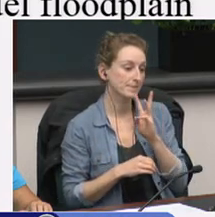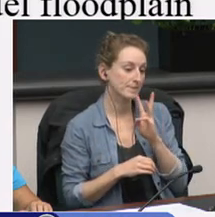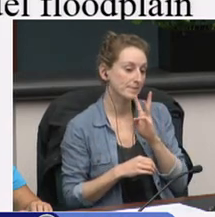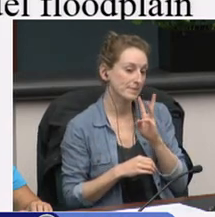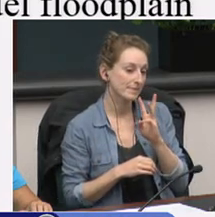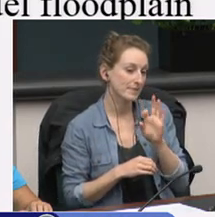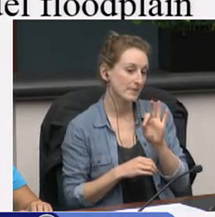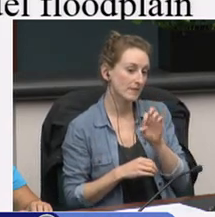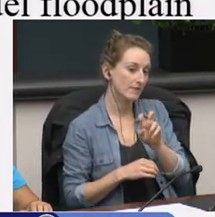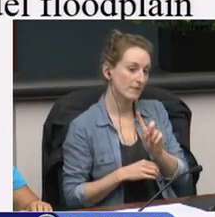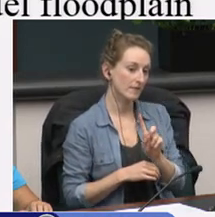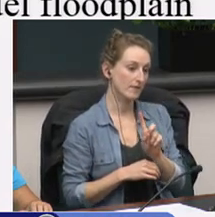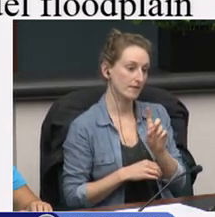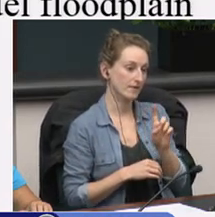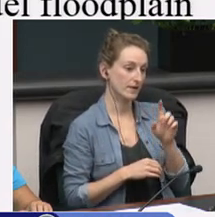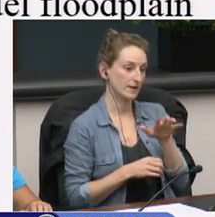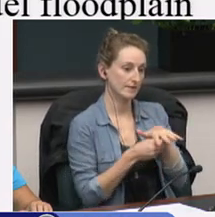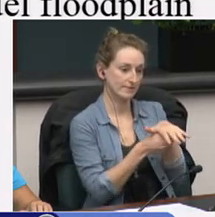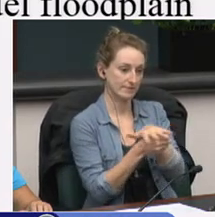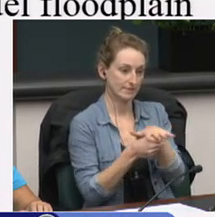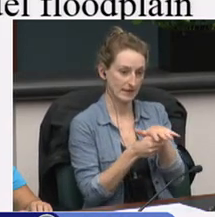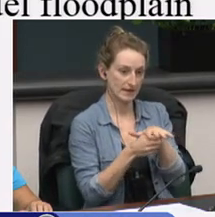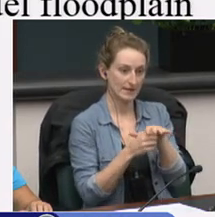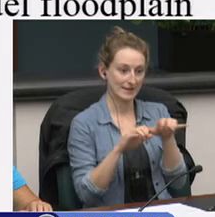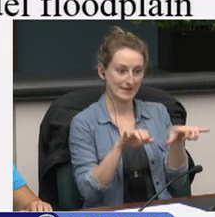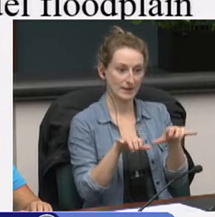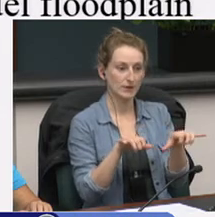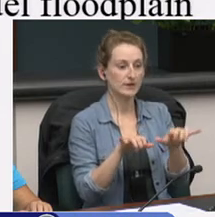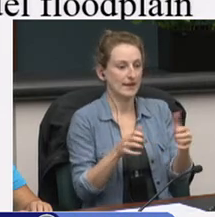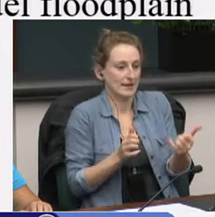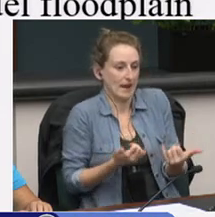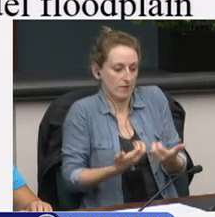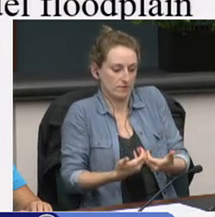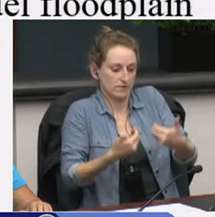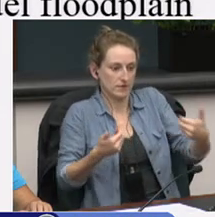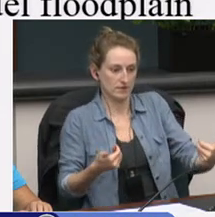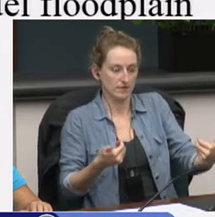out as a separate section these are we're done to be more consistent with